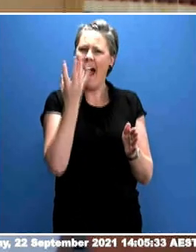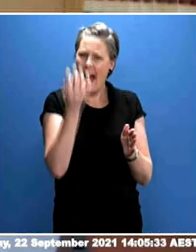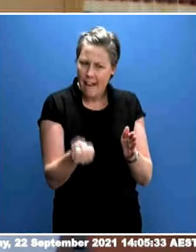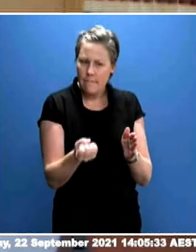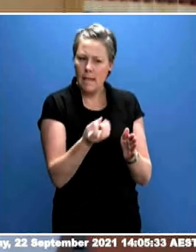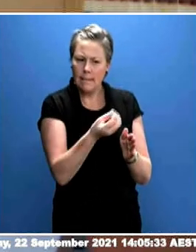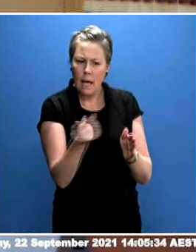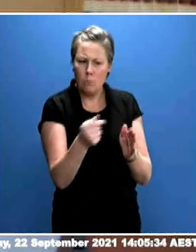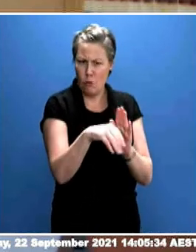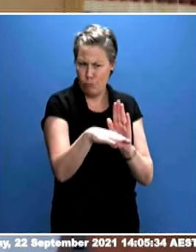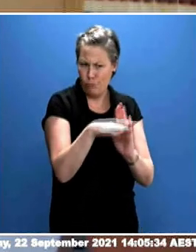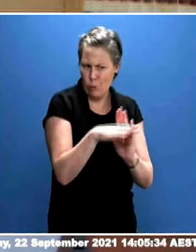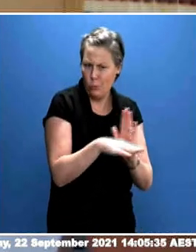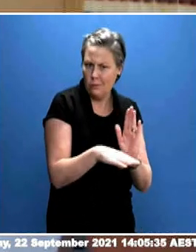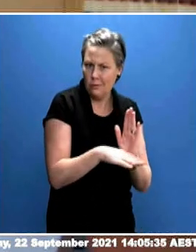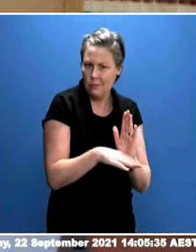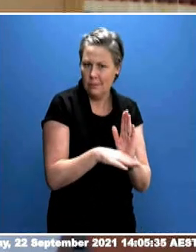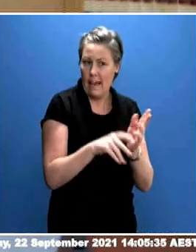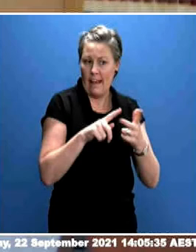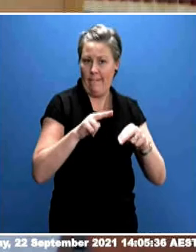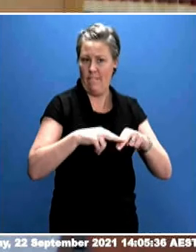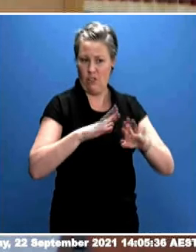placed on children's ability to leave, say, in the middle of the night?